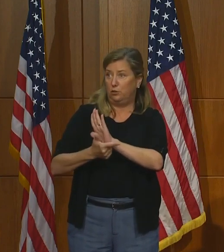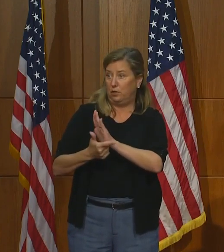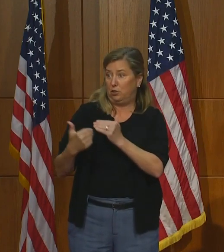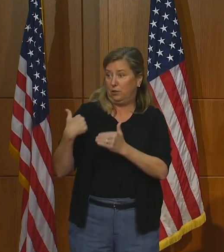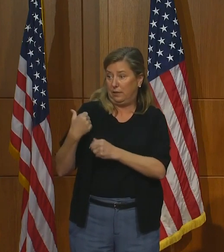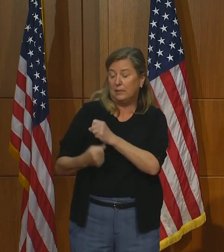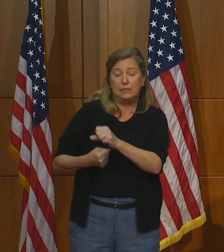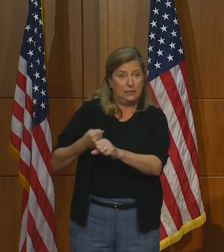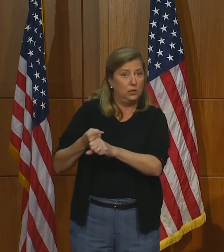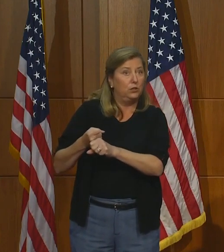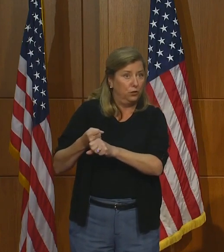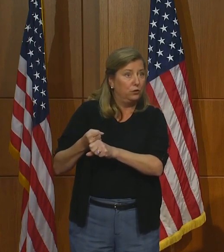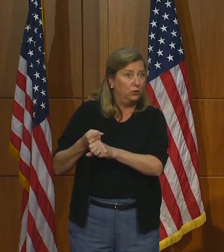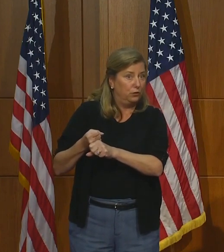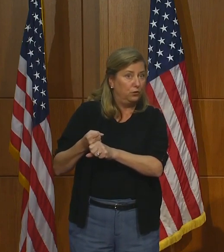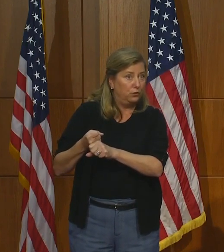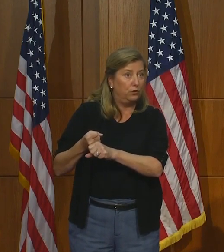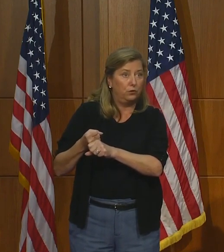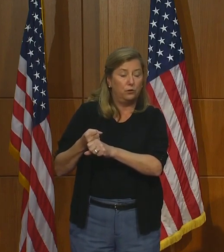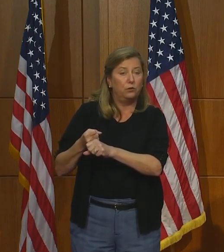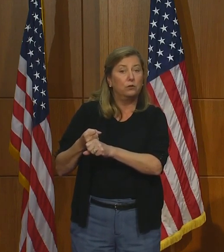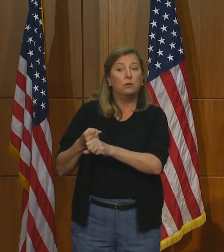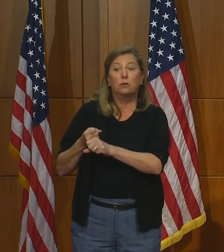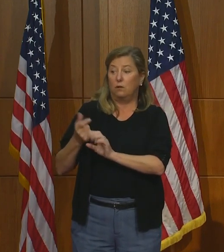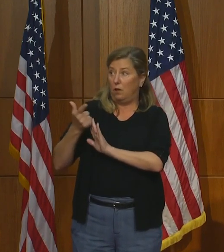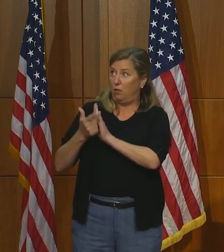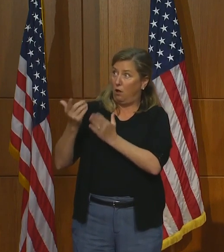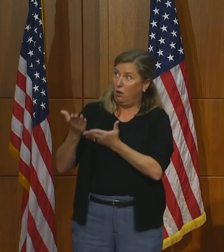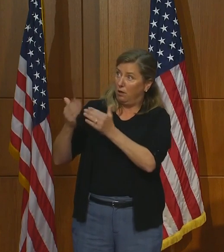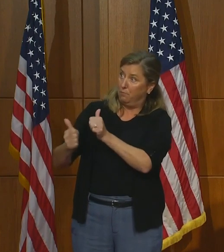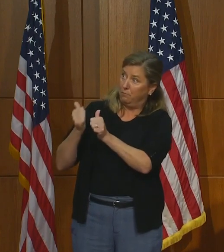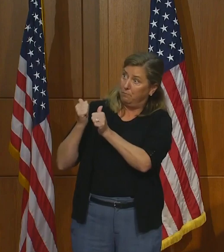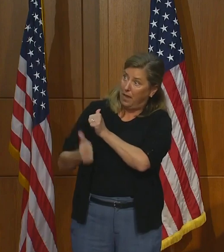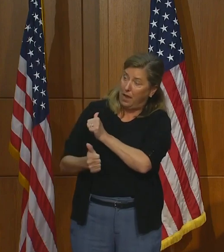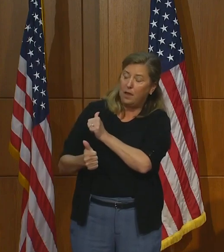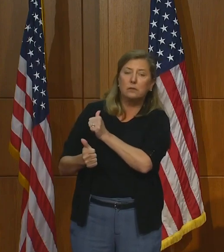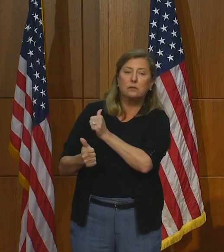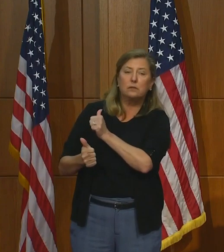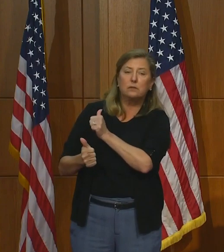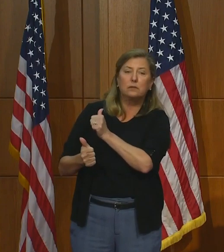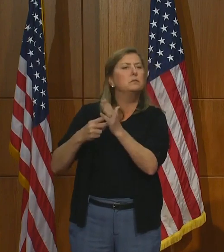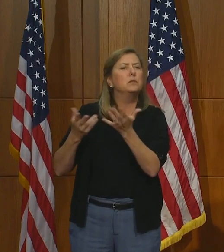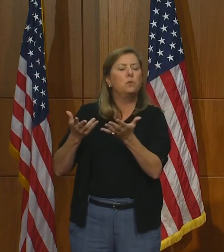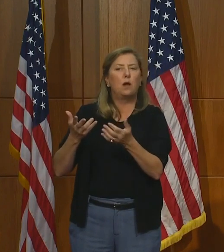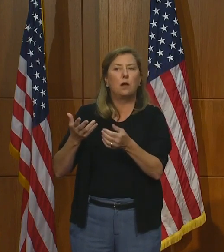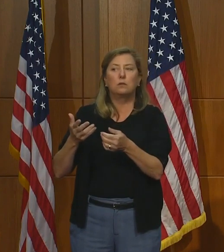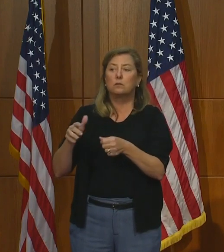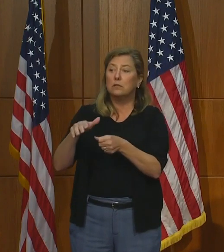INTRODUCE AND PASS LEGISLATION-